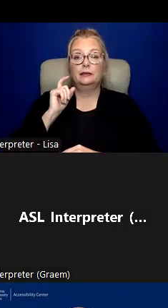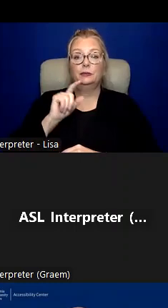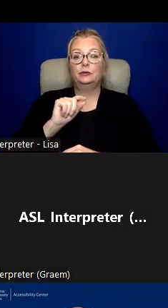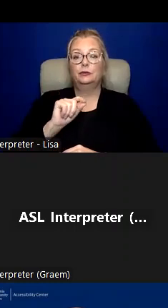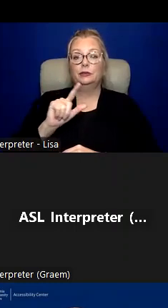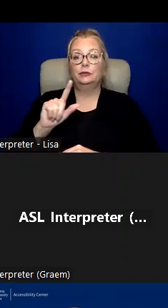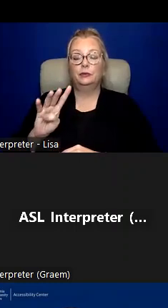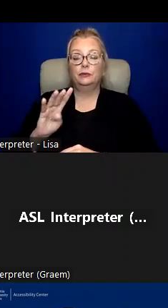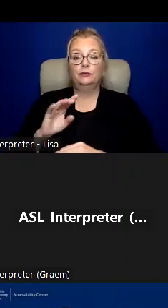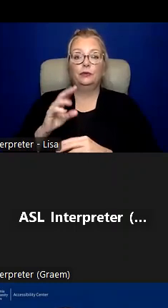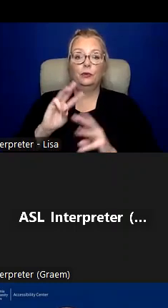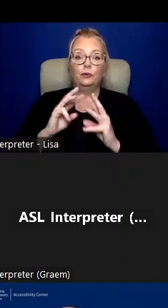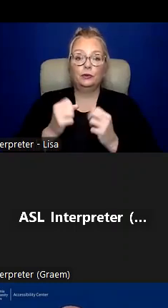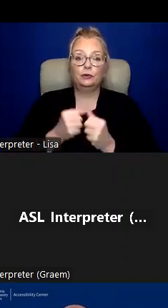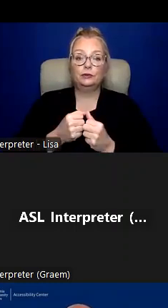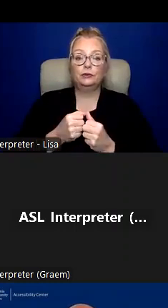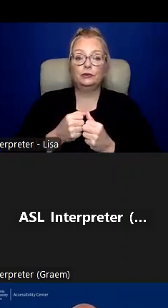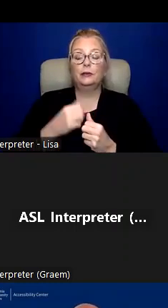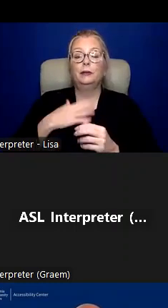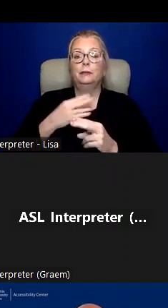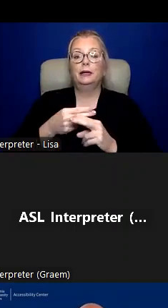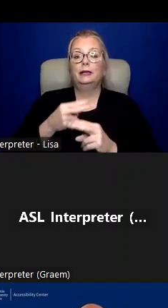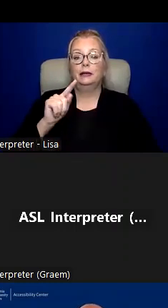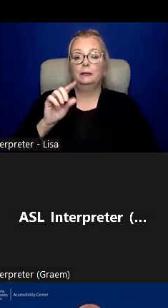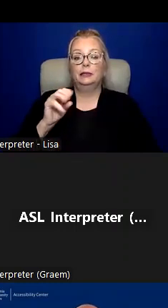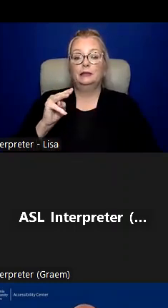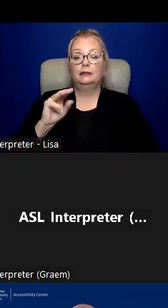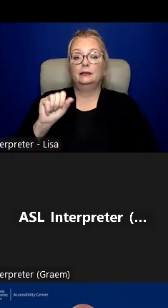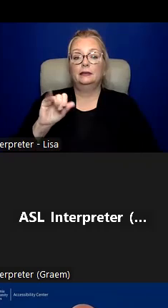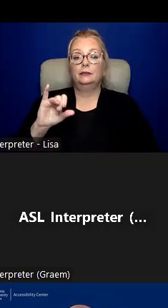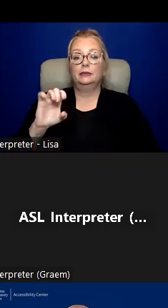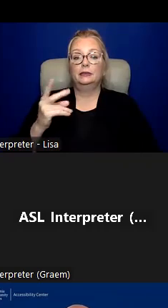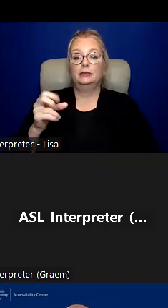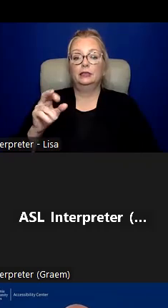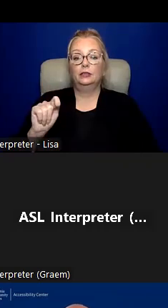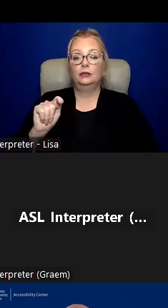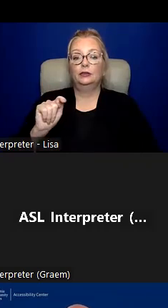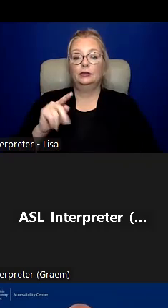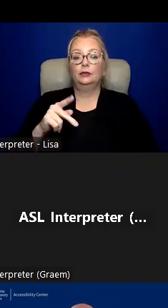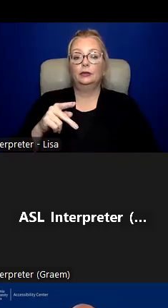My name is Tom Siechert, and I am the procurement accessibility specialist here at the Accessibility Center.